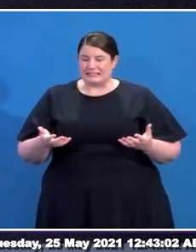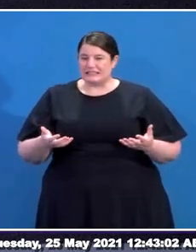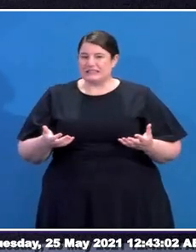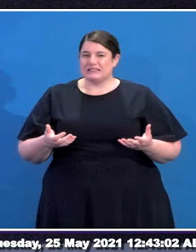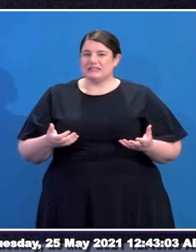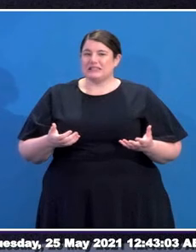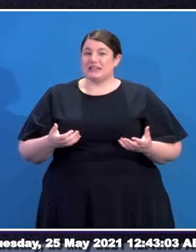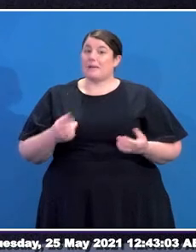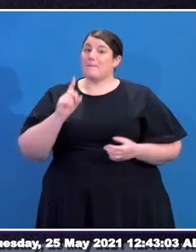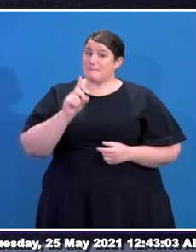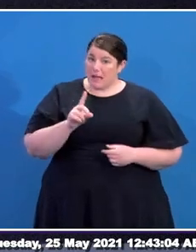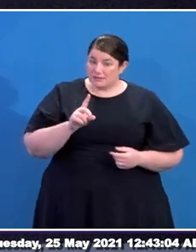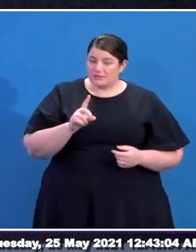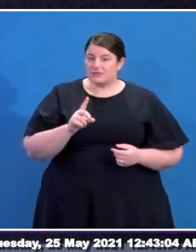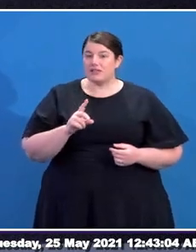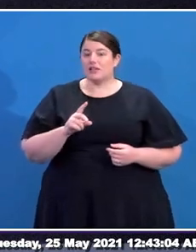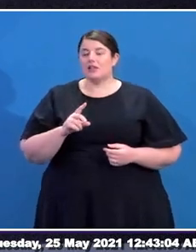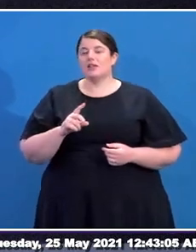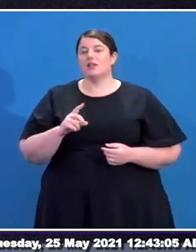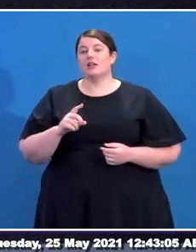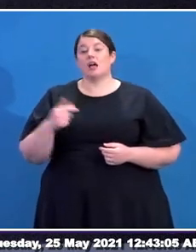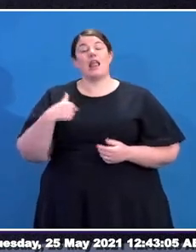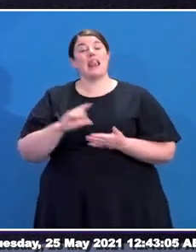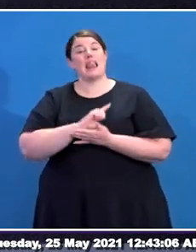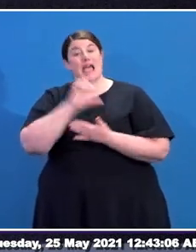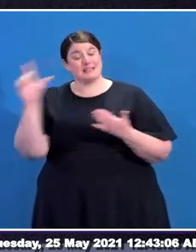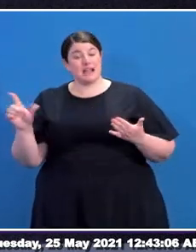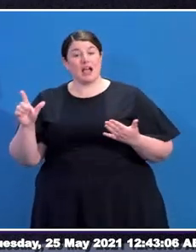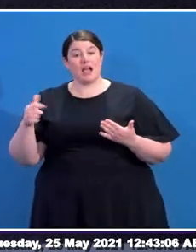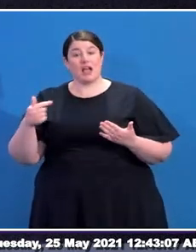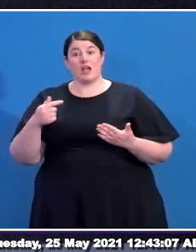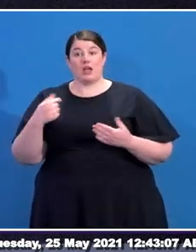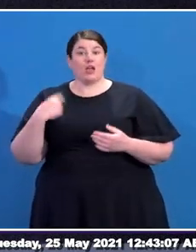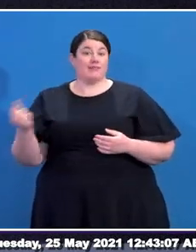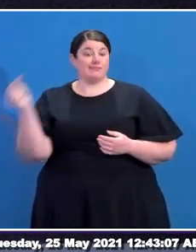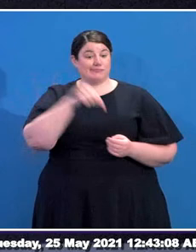However, when I went back later on and we were at the house and I checked the